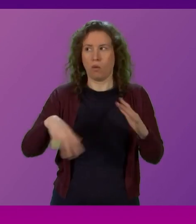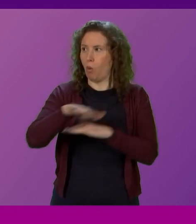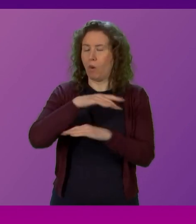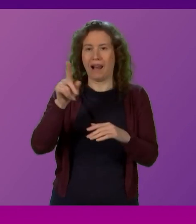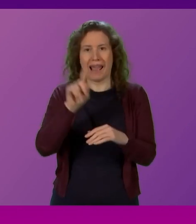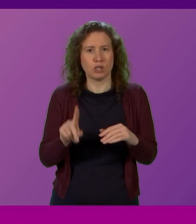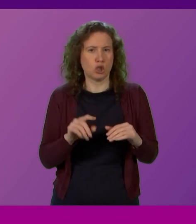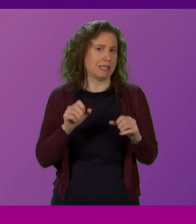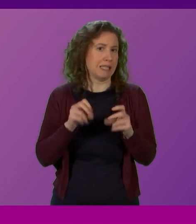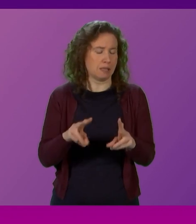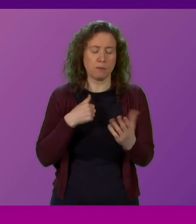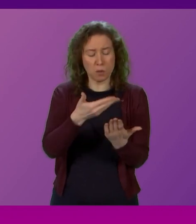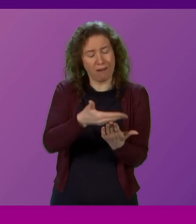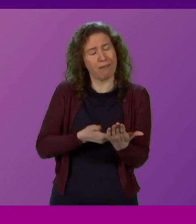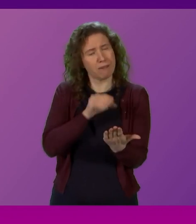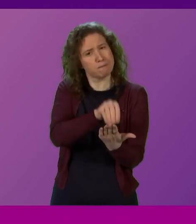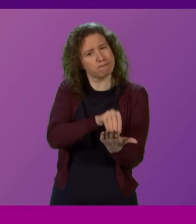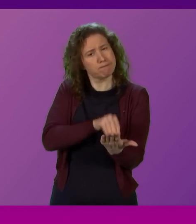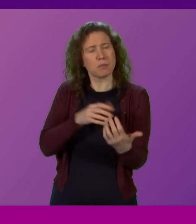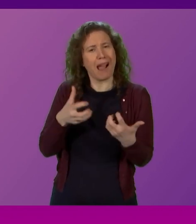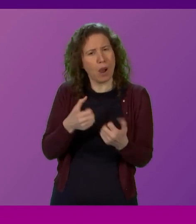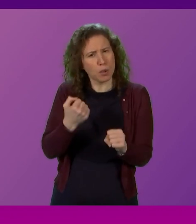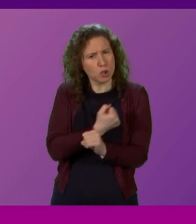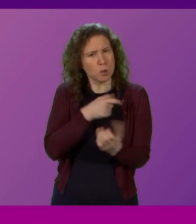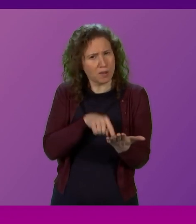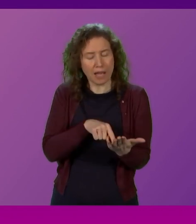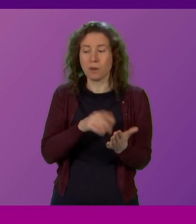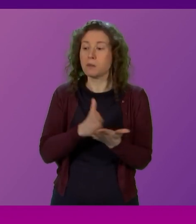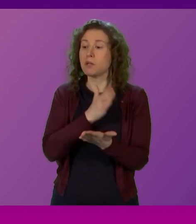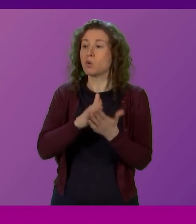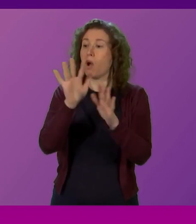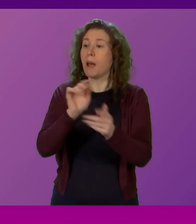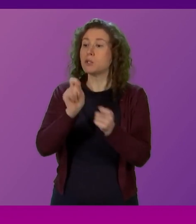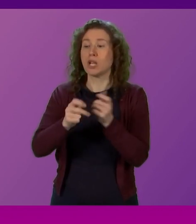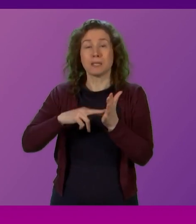goes into detail about how we do that. We must make sure that the climate change plan reflects all of that.